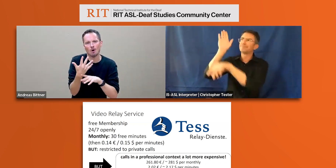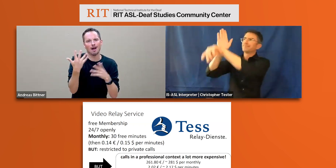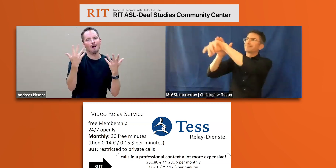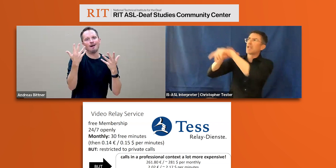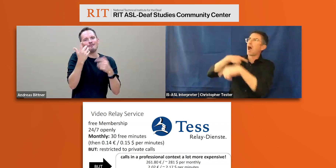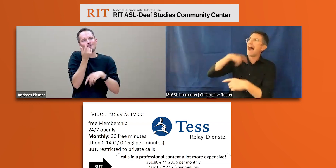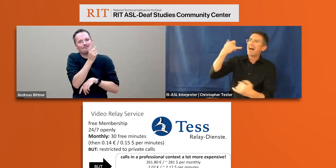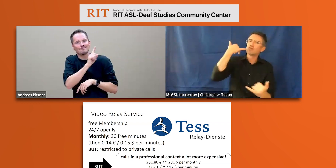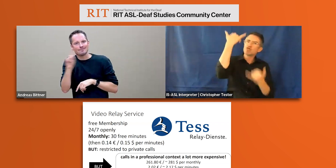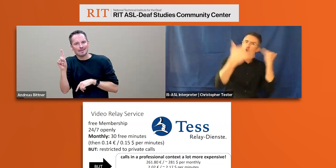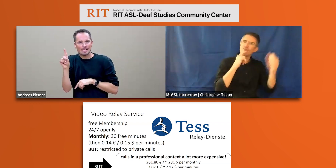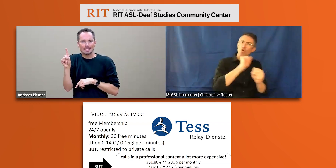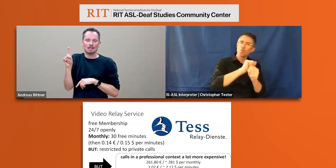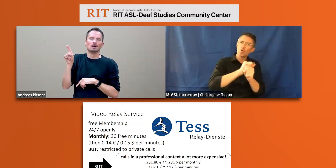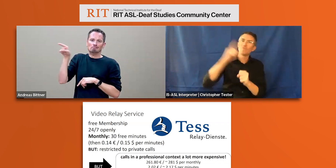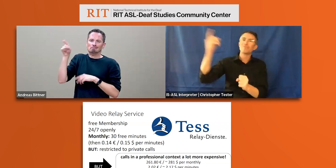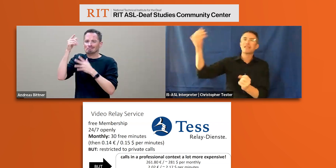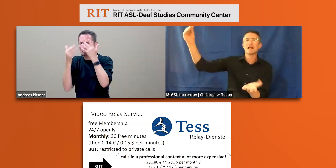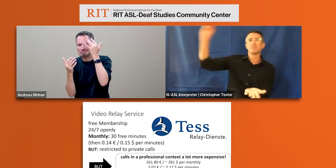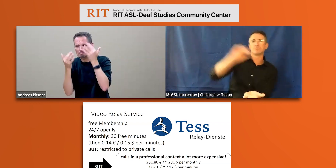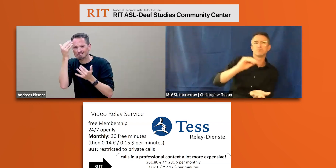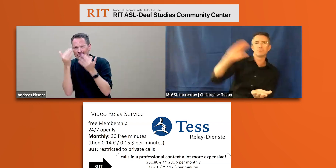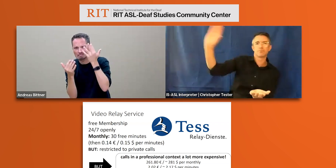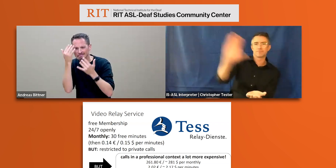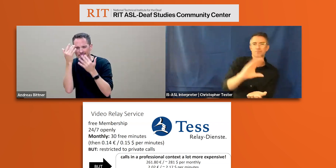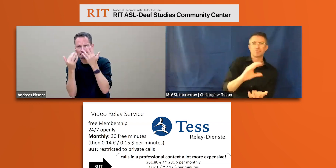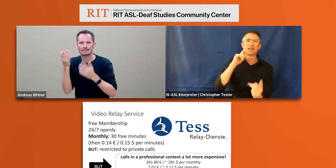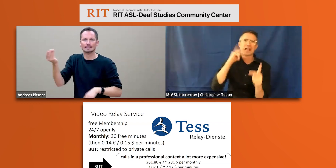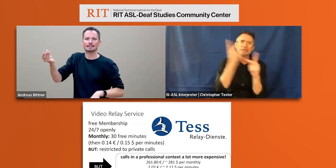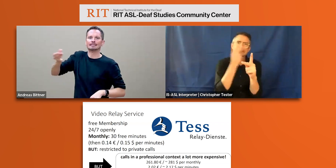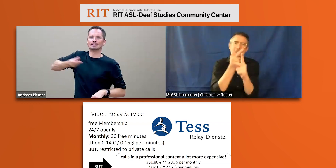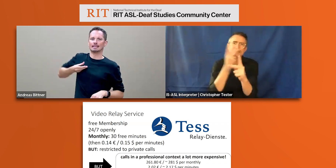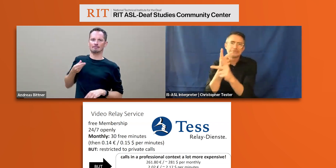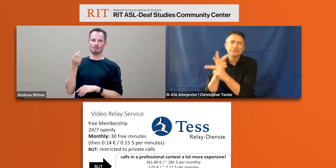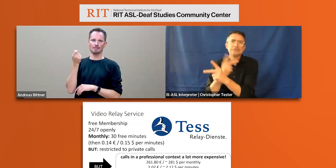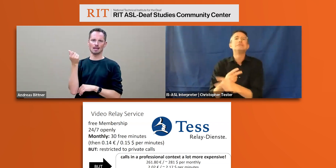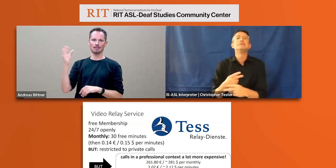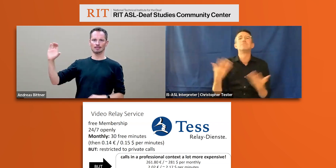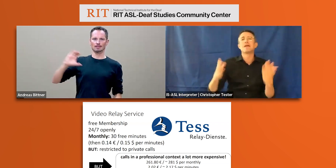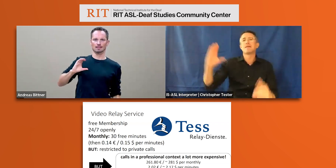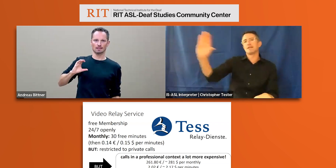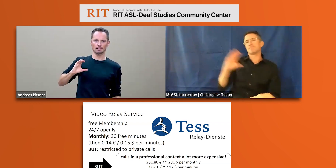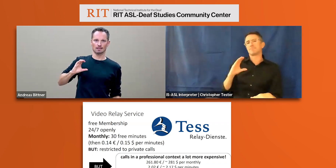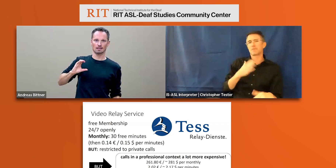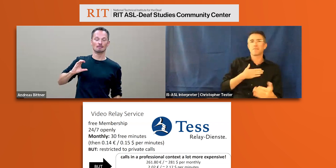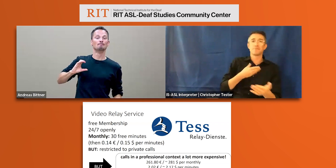And sometimes, it can be covered by outside organizations,